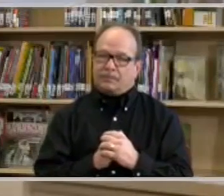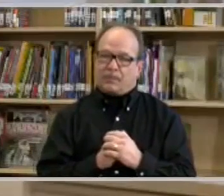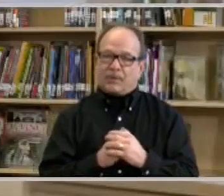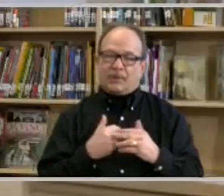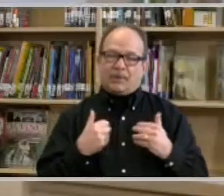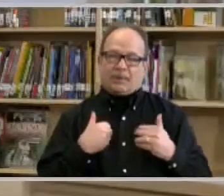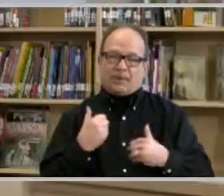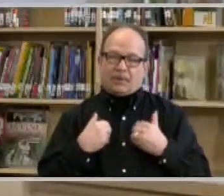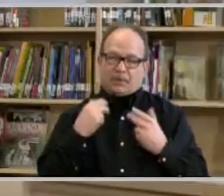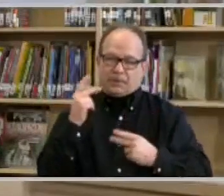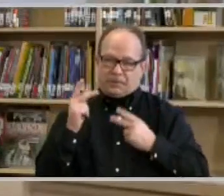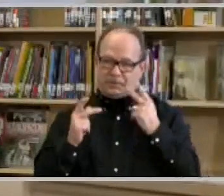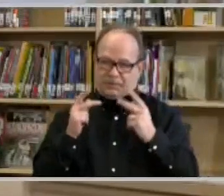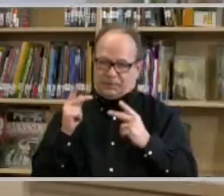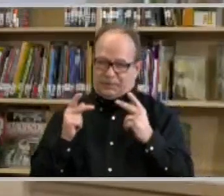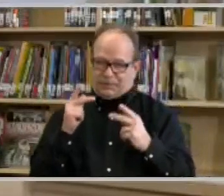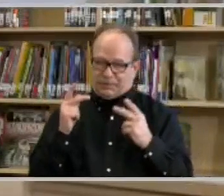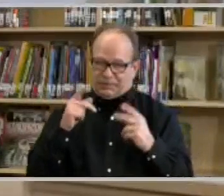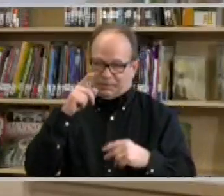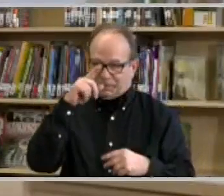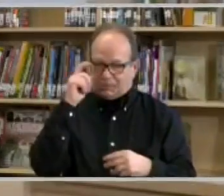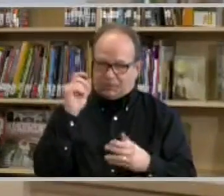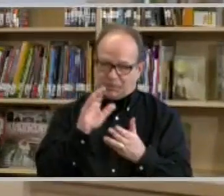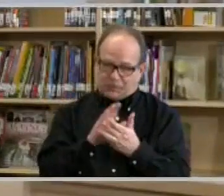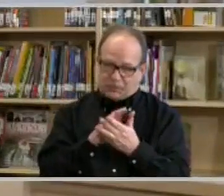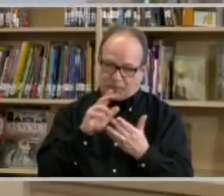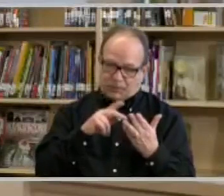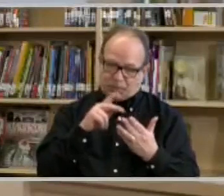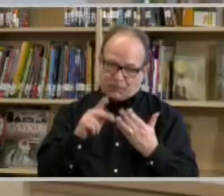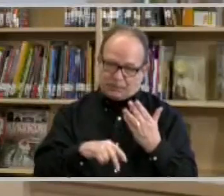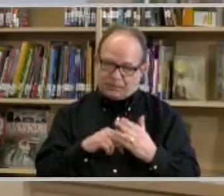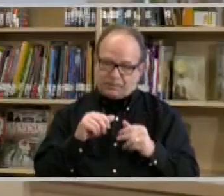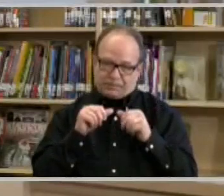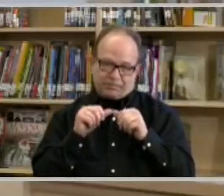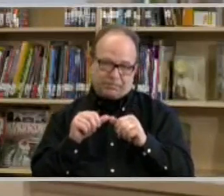IT MATCHES OUR FOCUS ON YOUNG